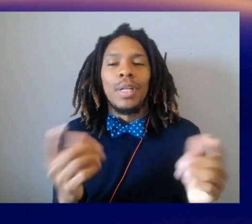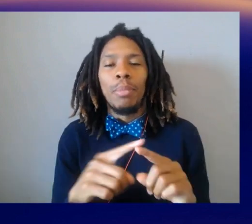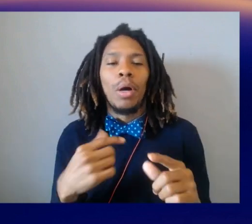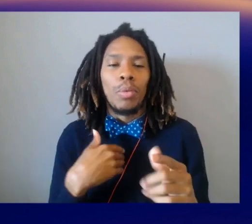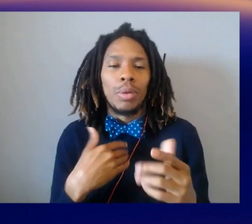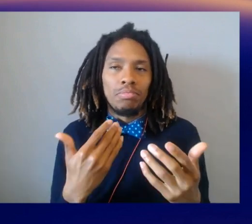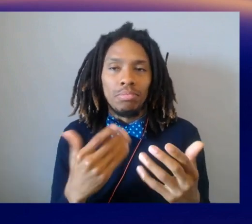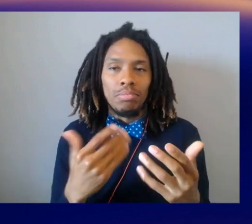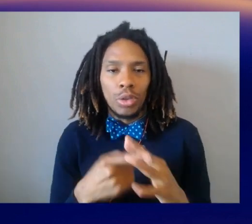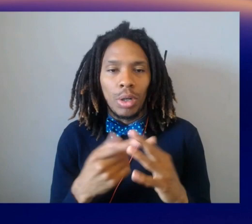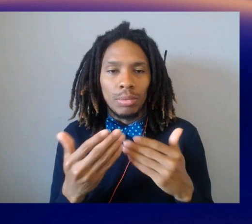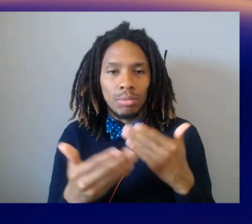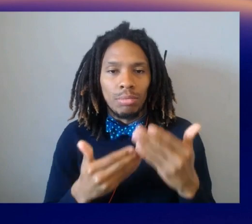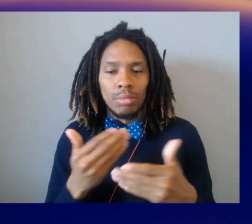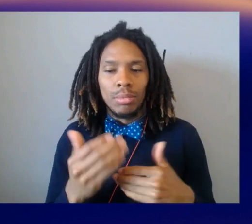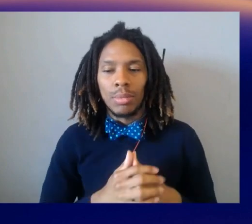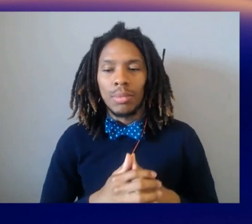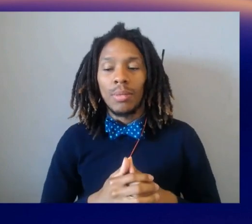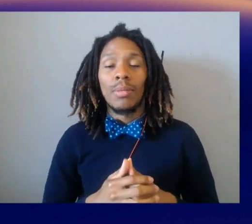Now, I'm gonna go ahead, switch over my command line.